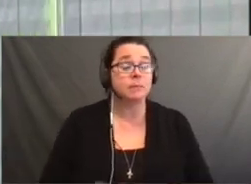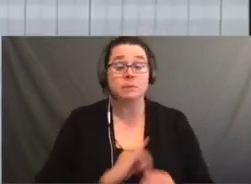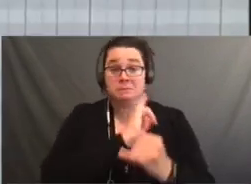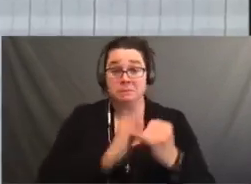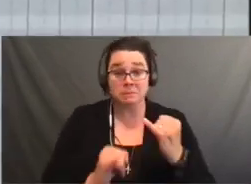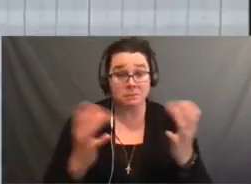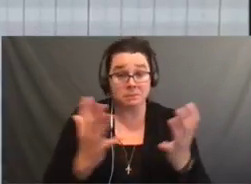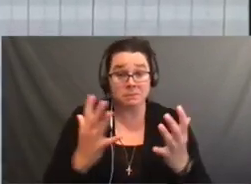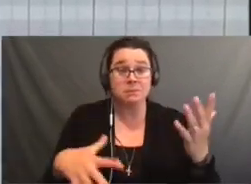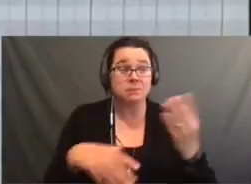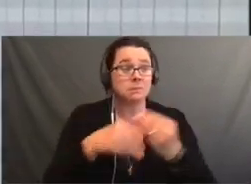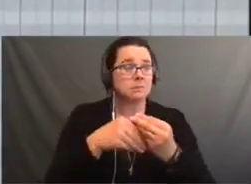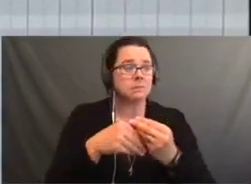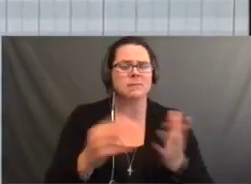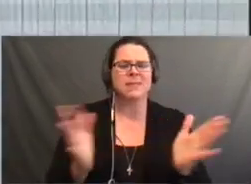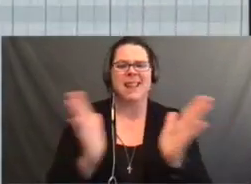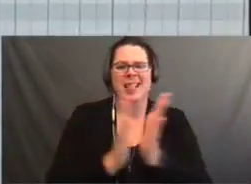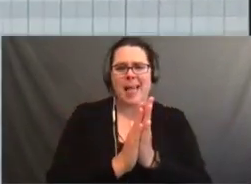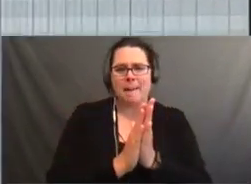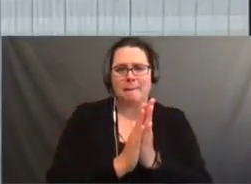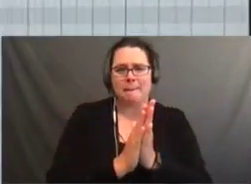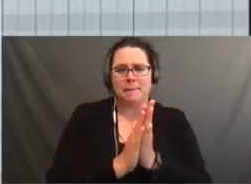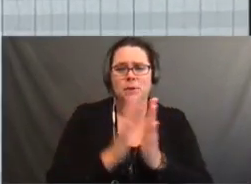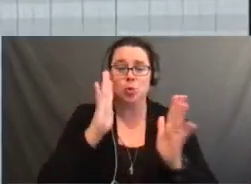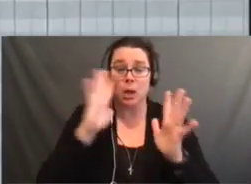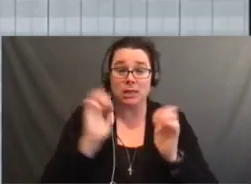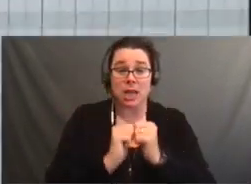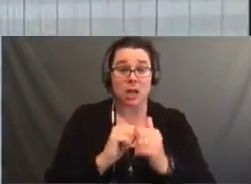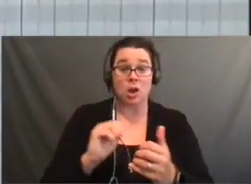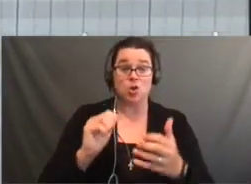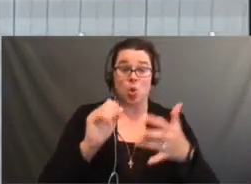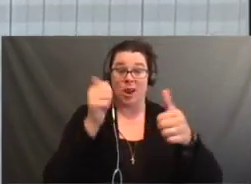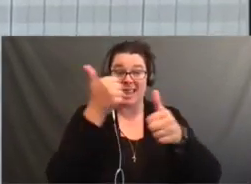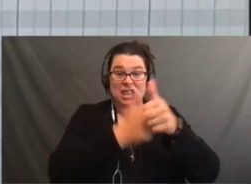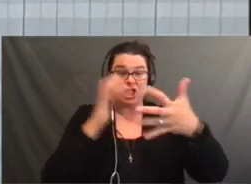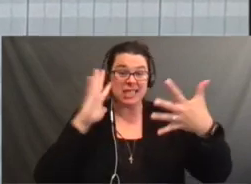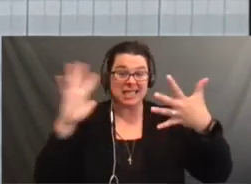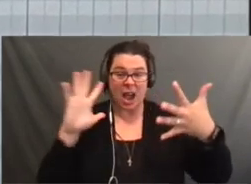And finally, I added a clap. So this is what it sounds like all together.